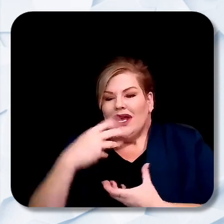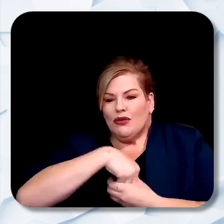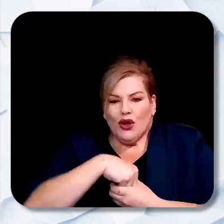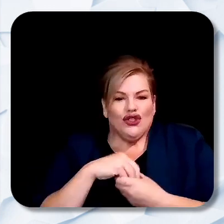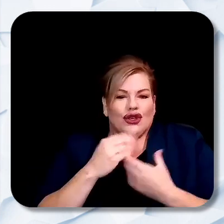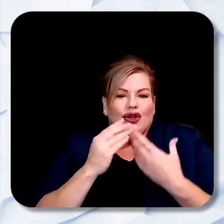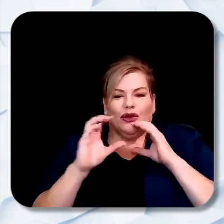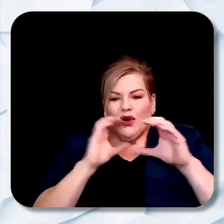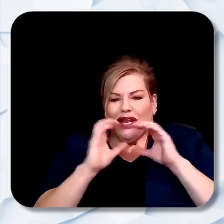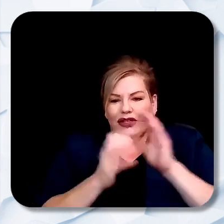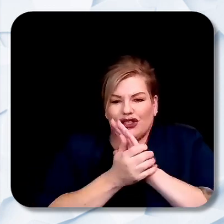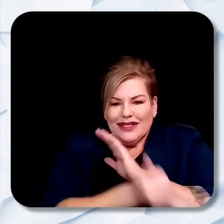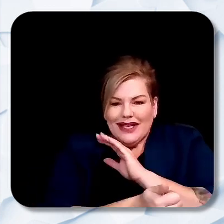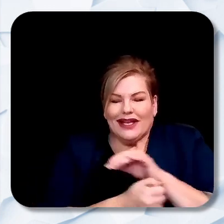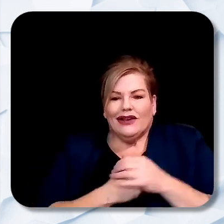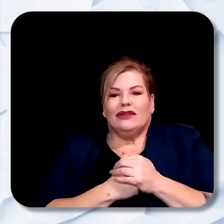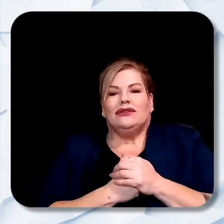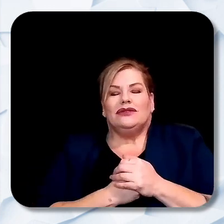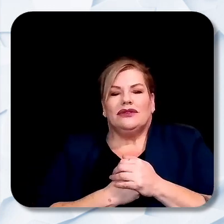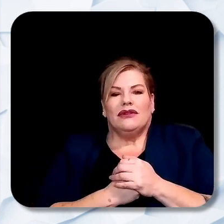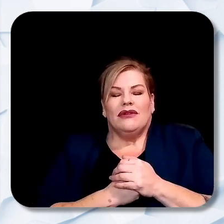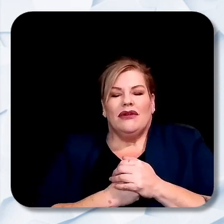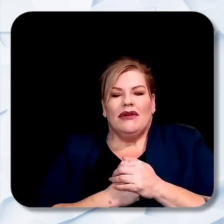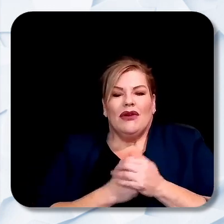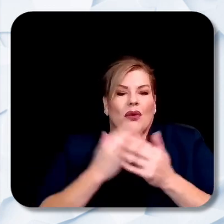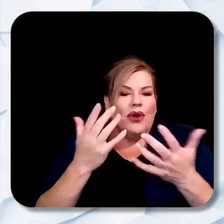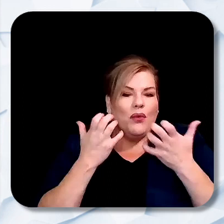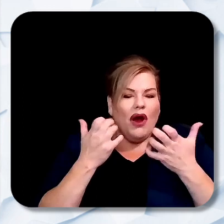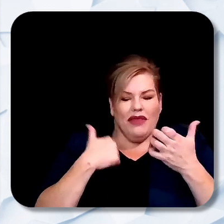that are reinforced across the skate, the grades. We want them to build their refusal